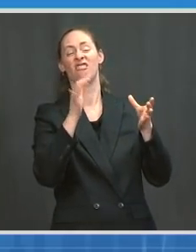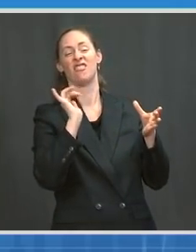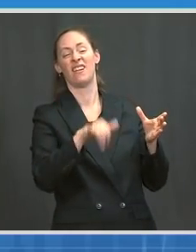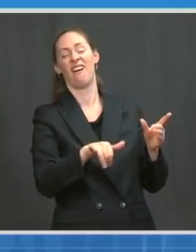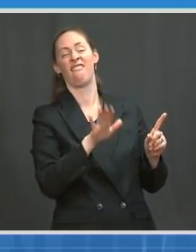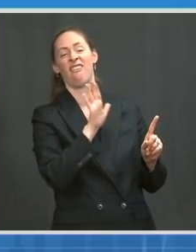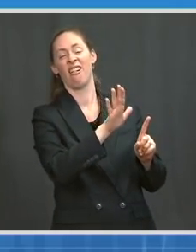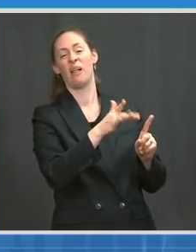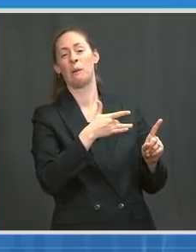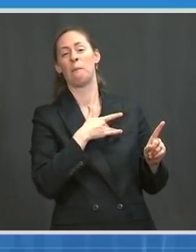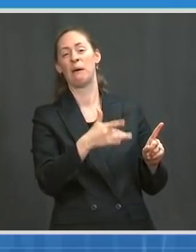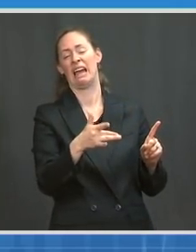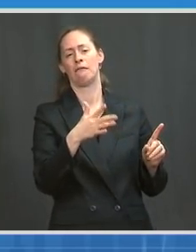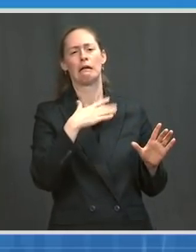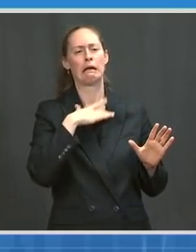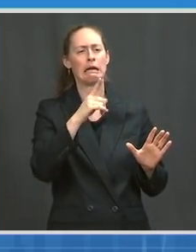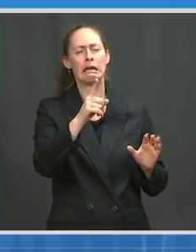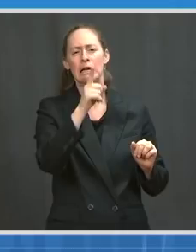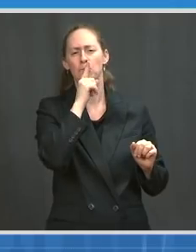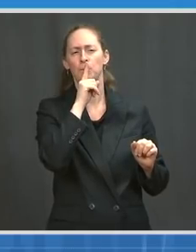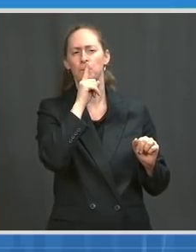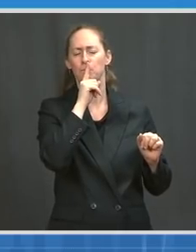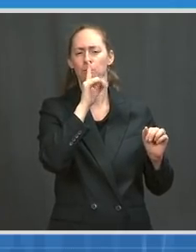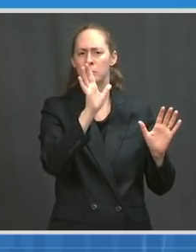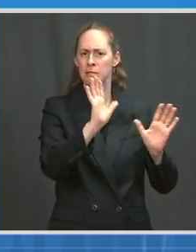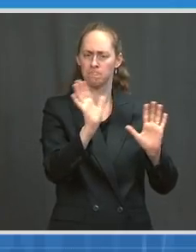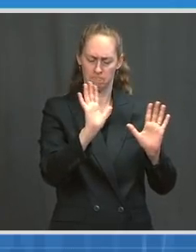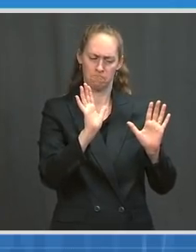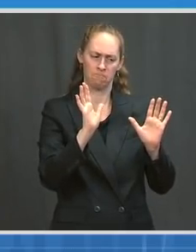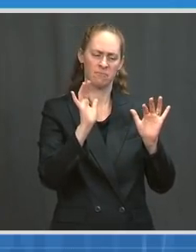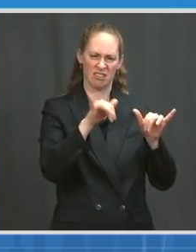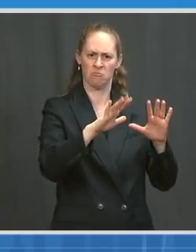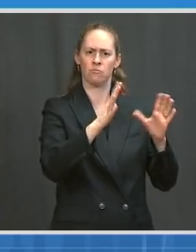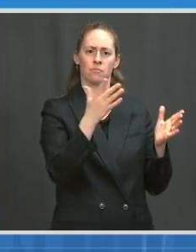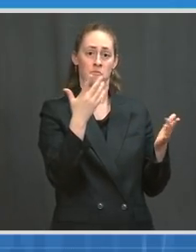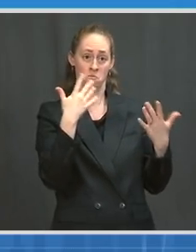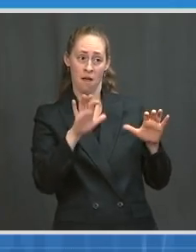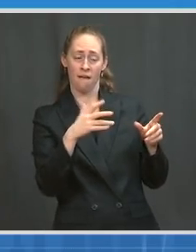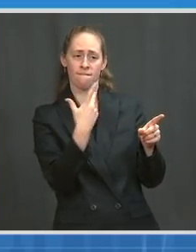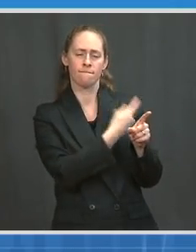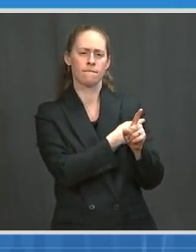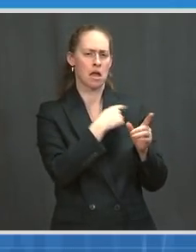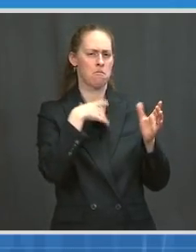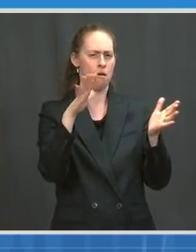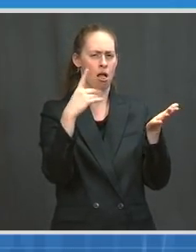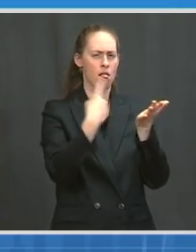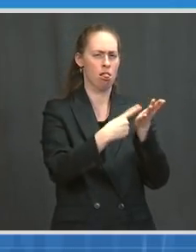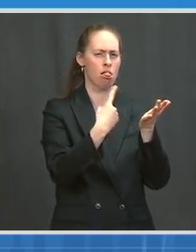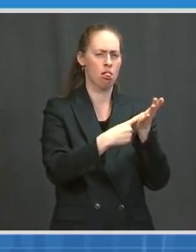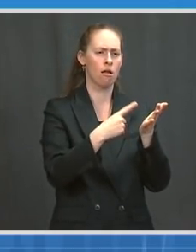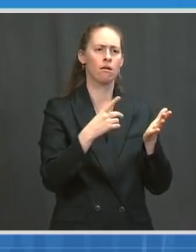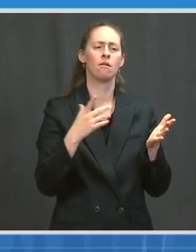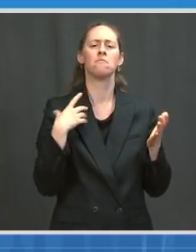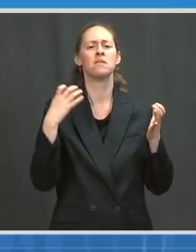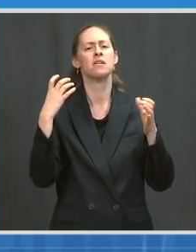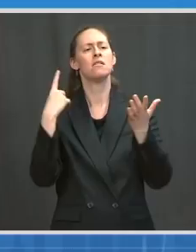other than to say some people making this decision required very little information -- they knew right away they wanted a vaccine.